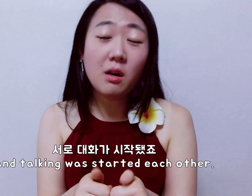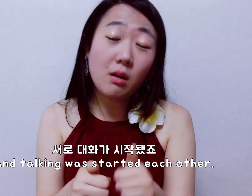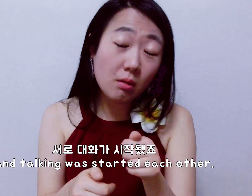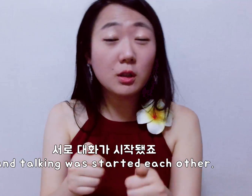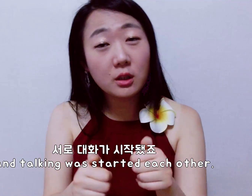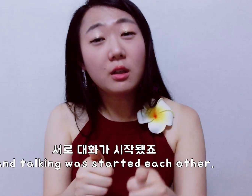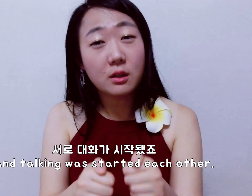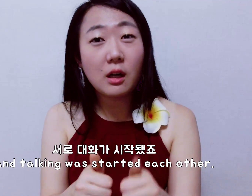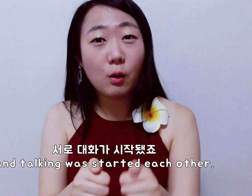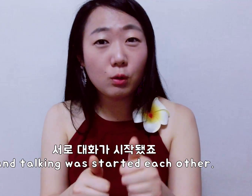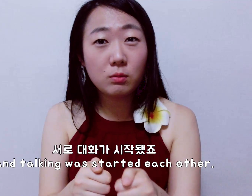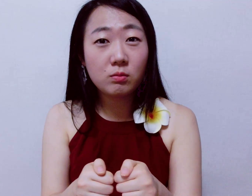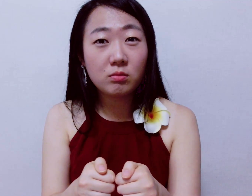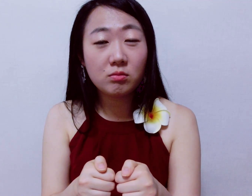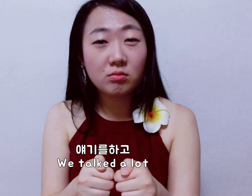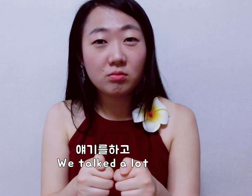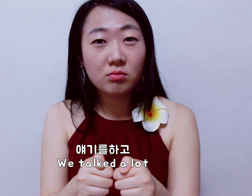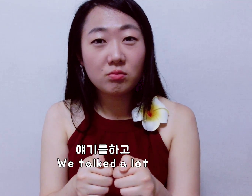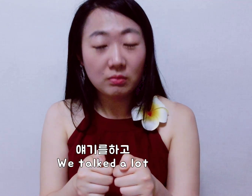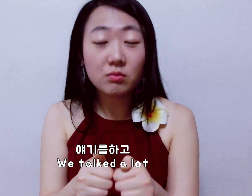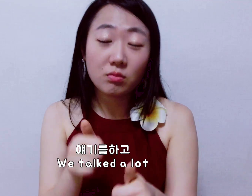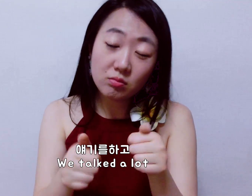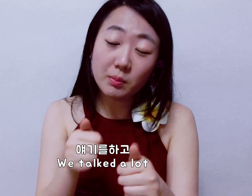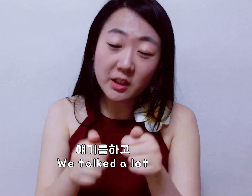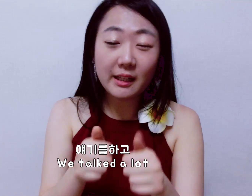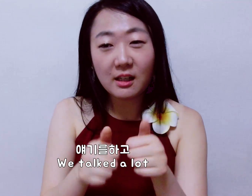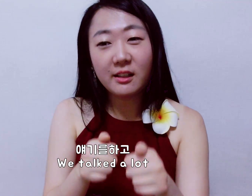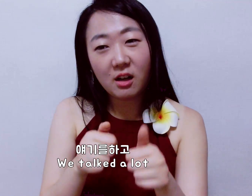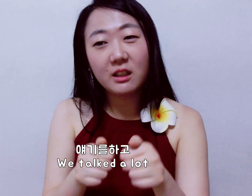to eat정말 맛있게 먹었어요we ate deliciously.